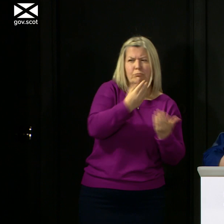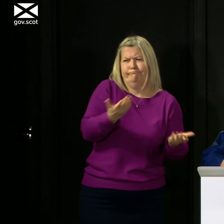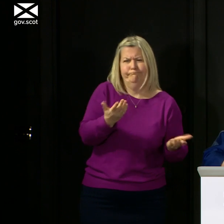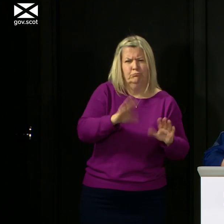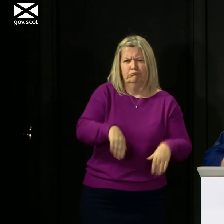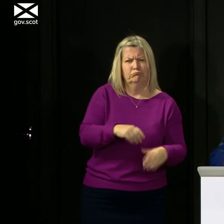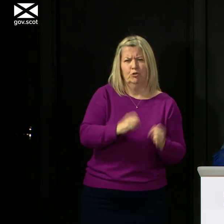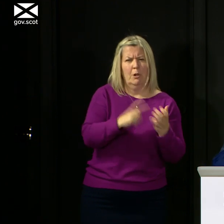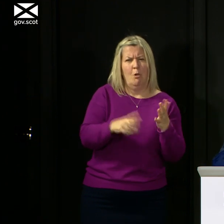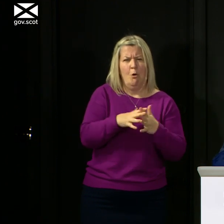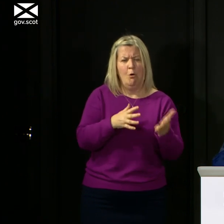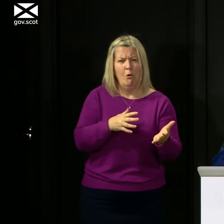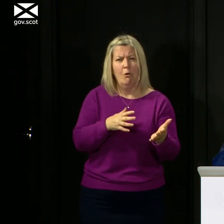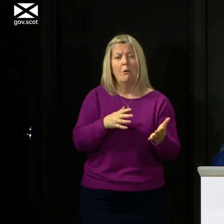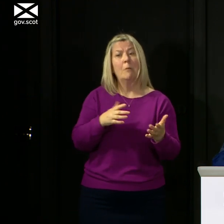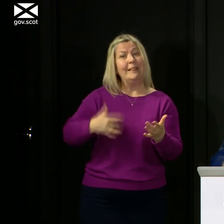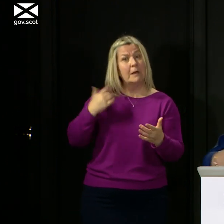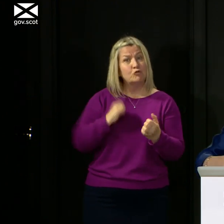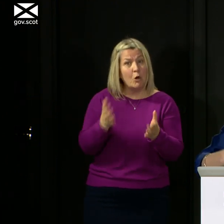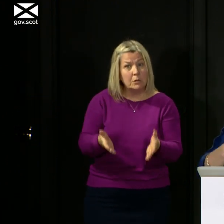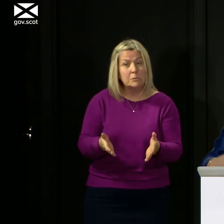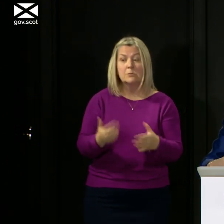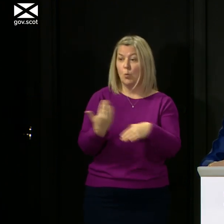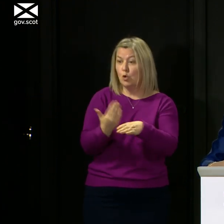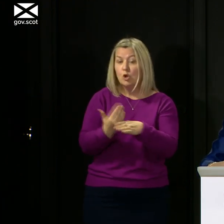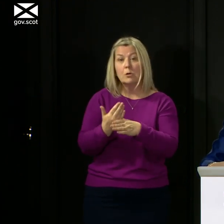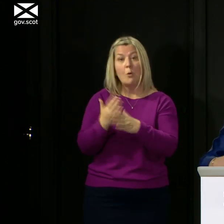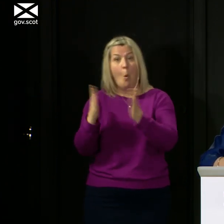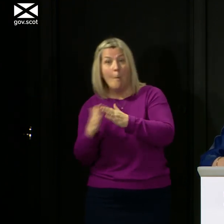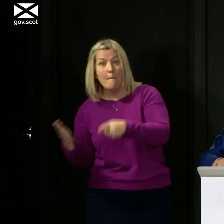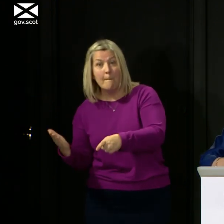my - if you're not working at the moment, or if you're working from home right now,